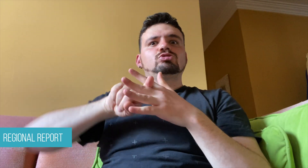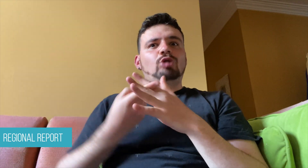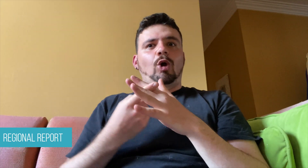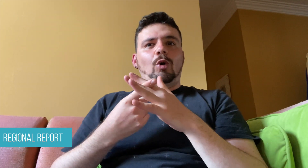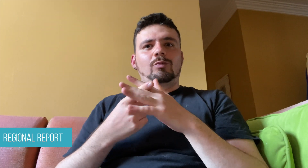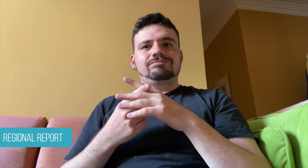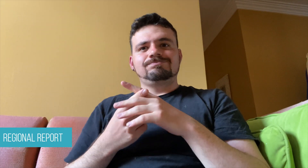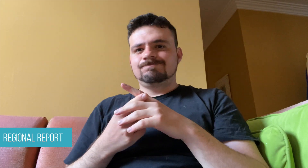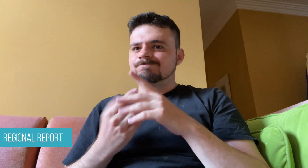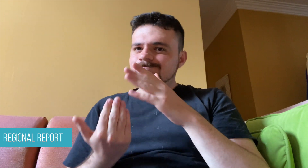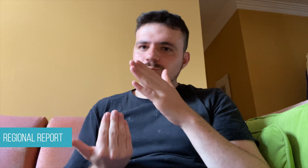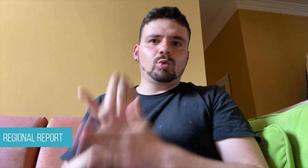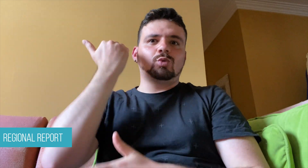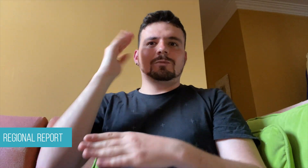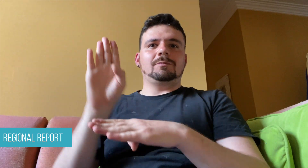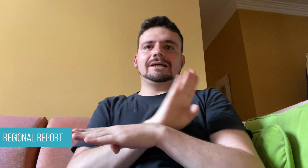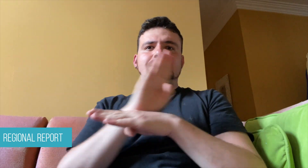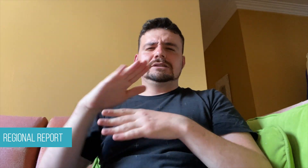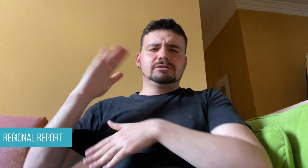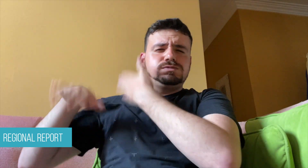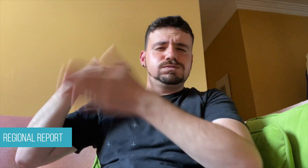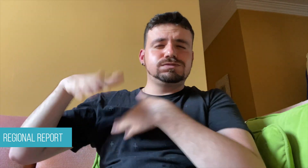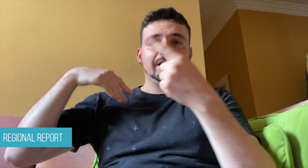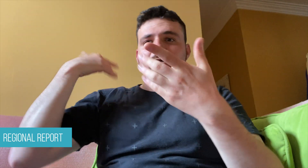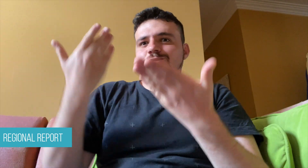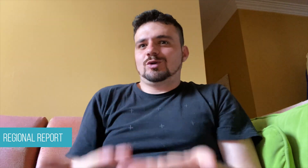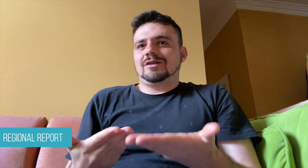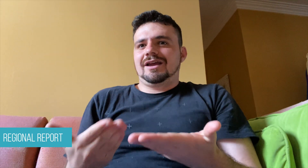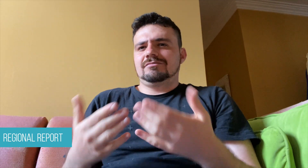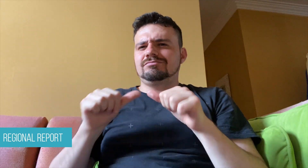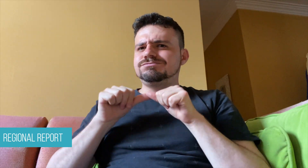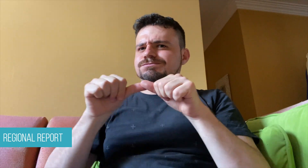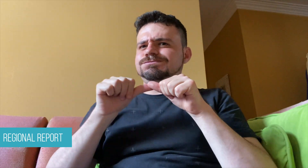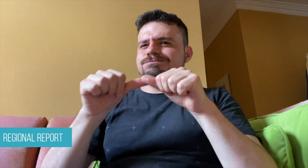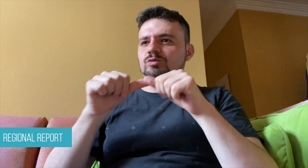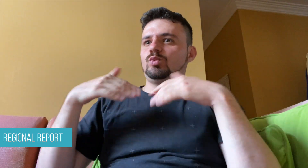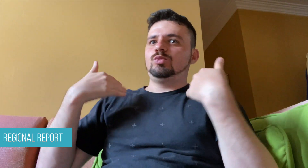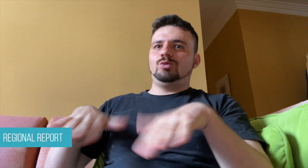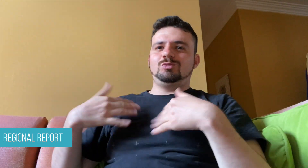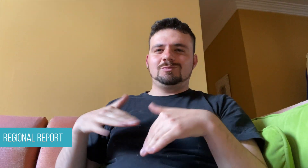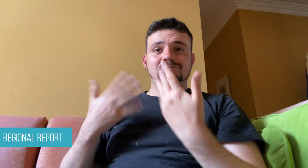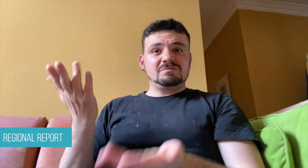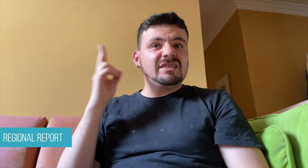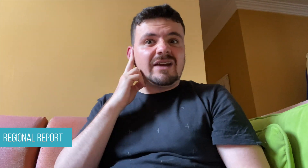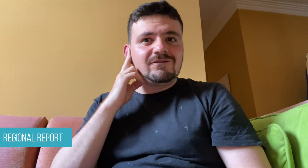What an amazing feat for a Deaf person! Marlon said it was always